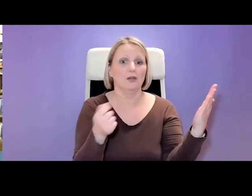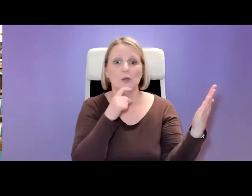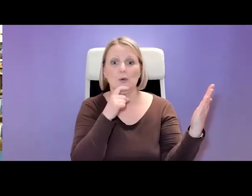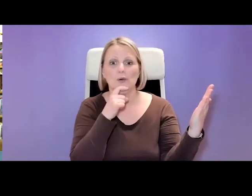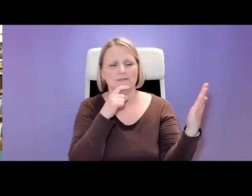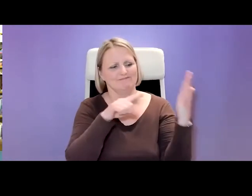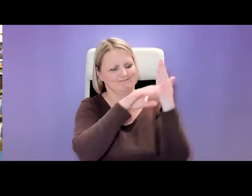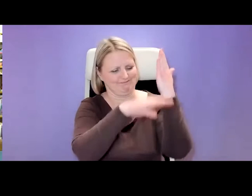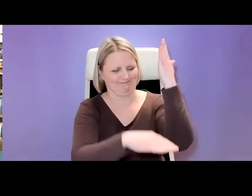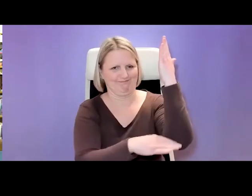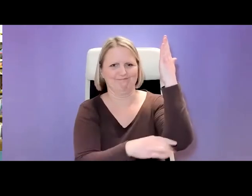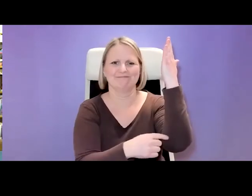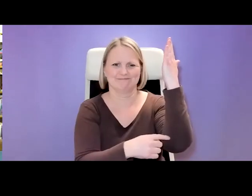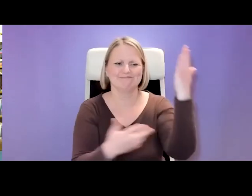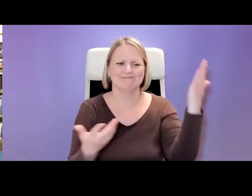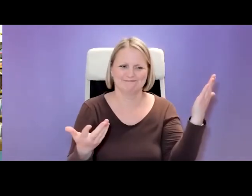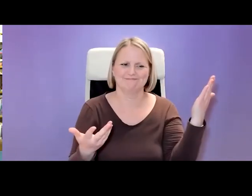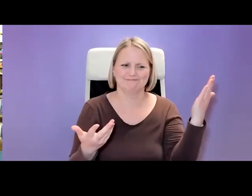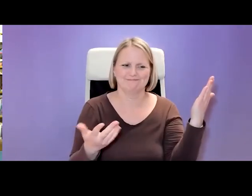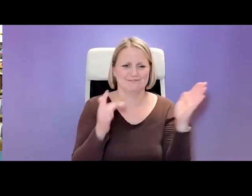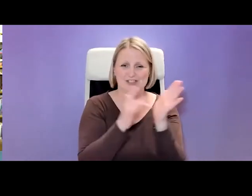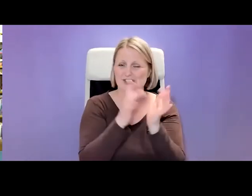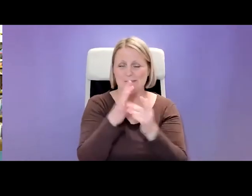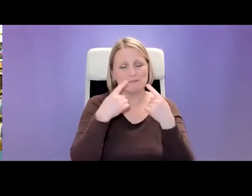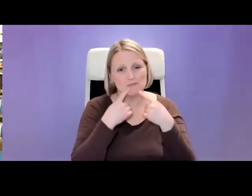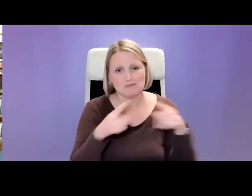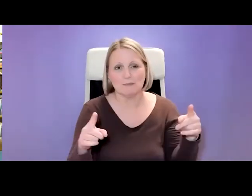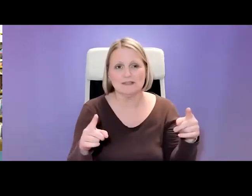Jesus Christ has promised to announce himself through the working of the Spirit in that space.